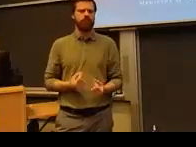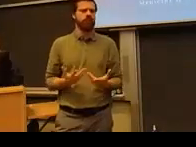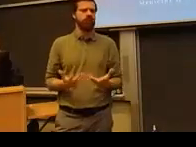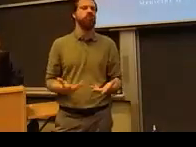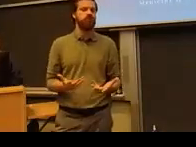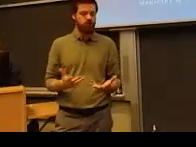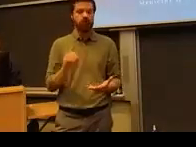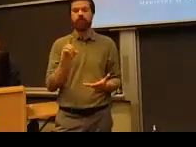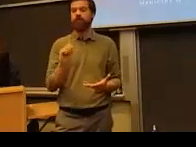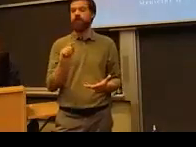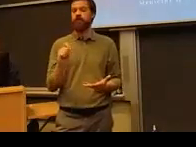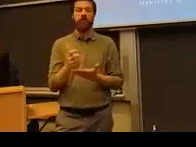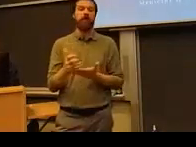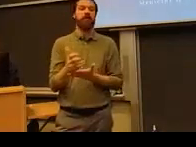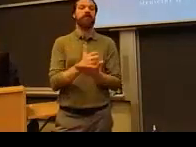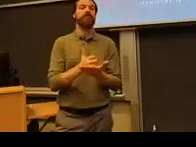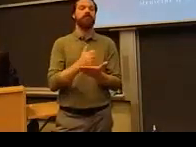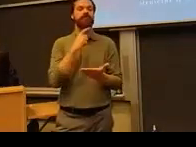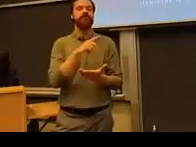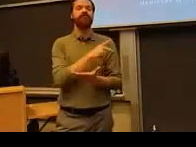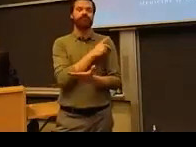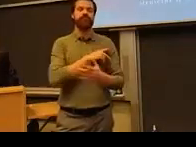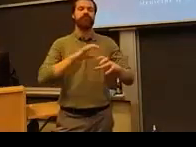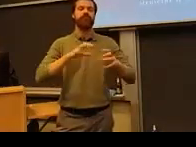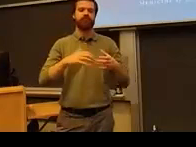collection for the group of patients on our unit has been a little bit